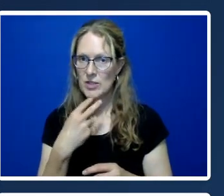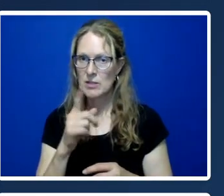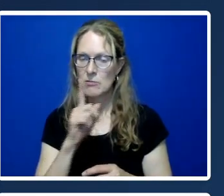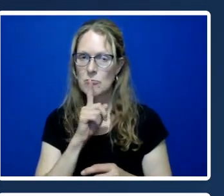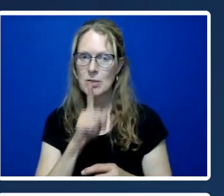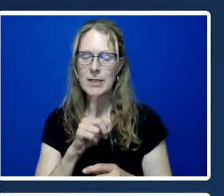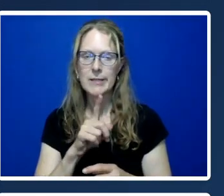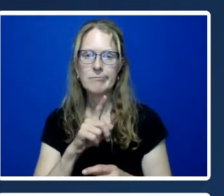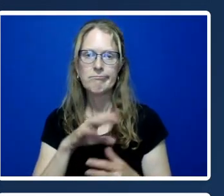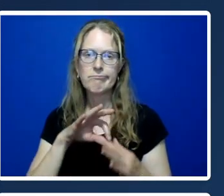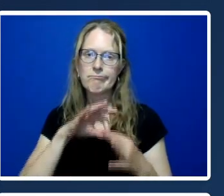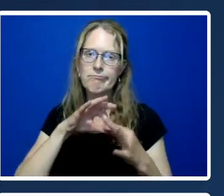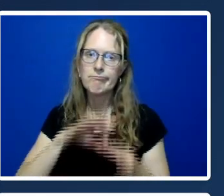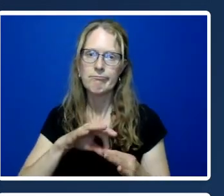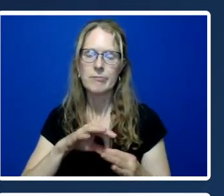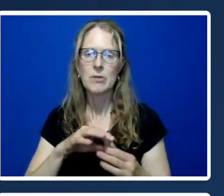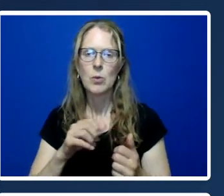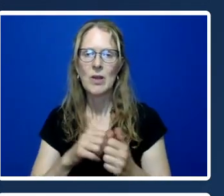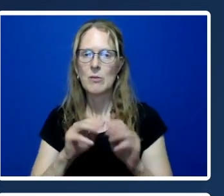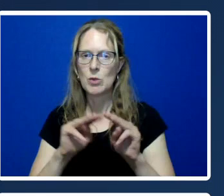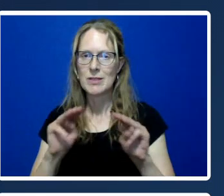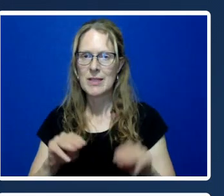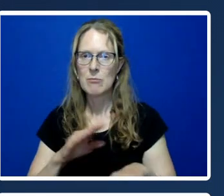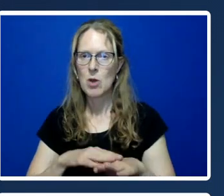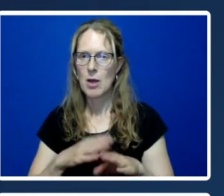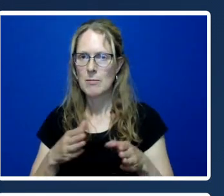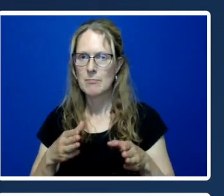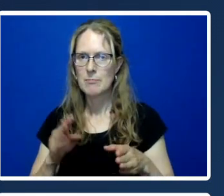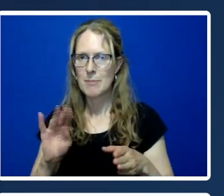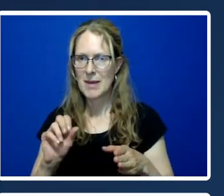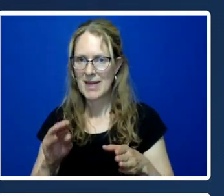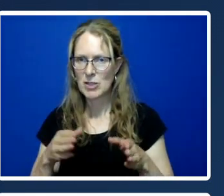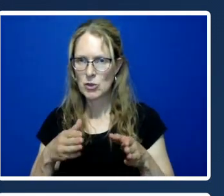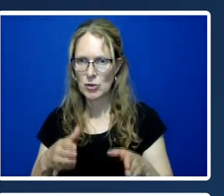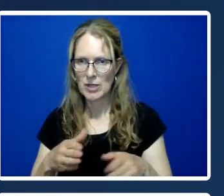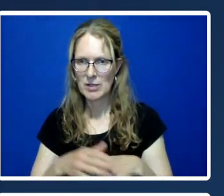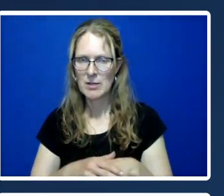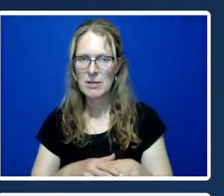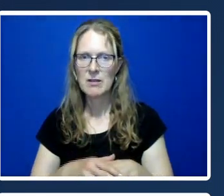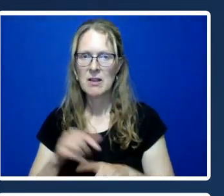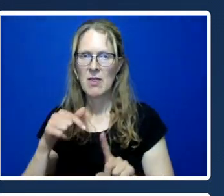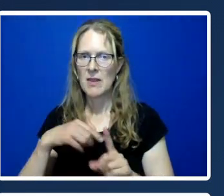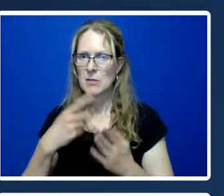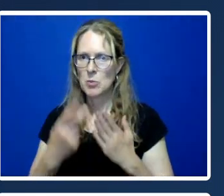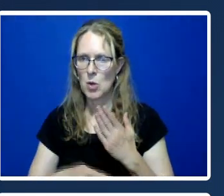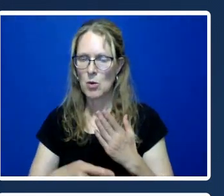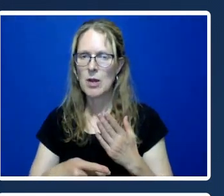a 30-year-old program that has worked with more than 2,000 communities in every state